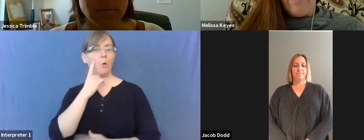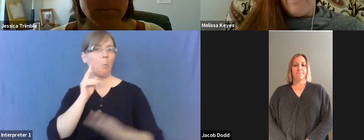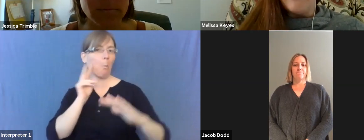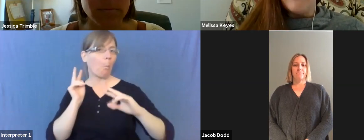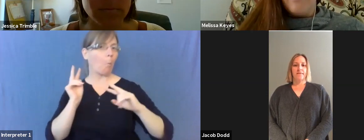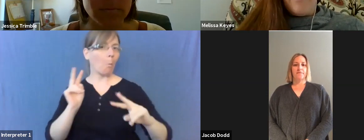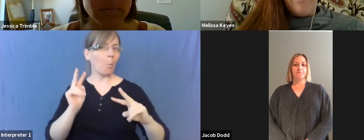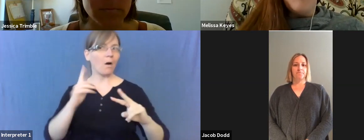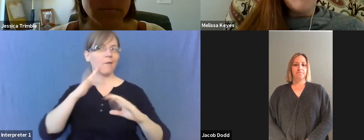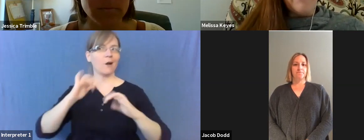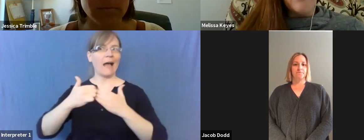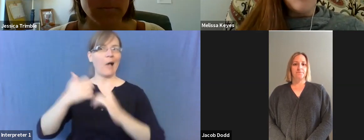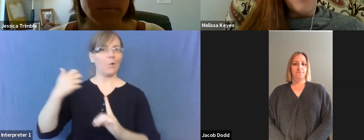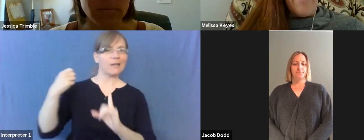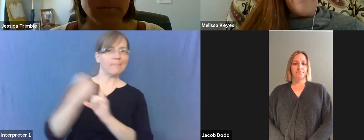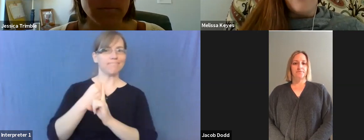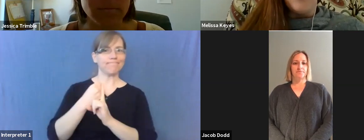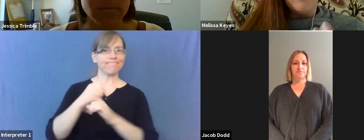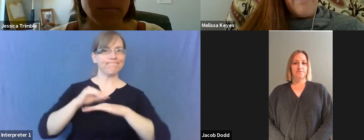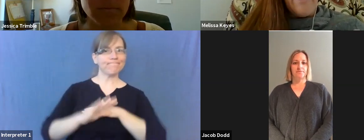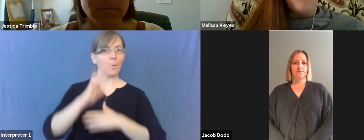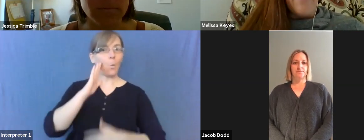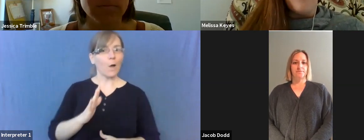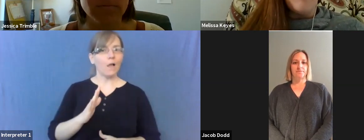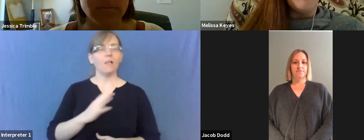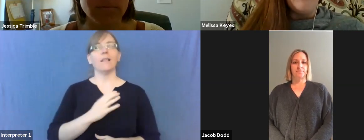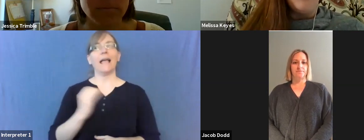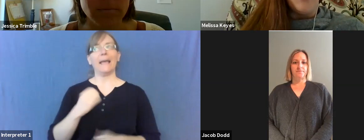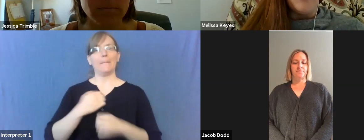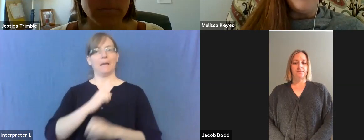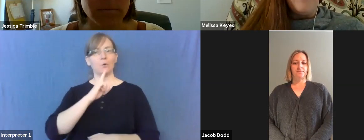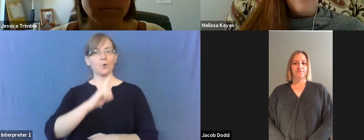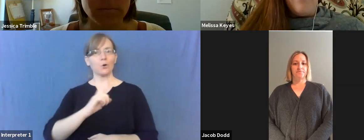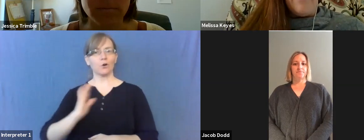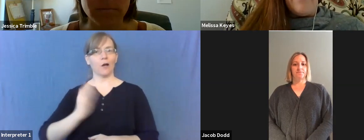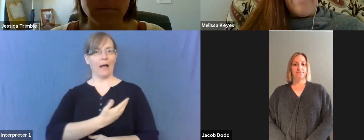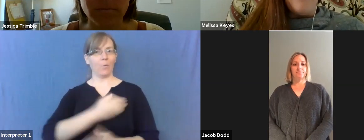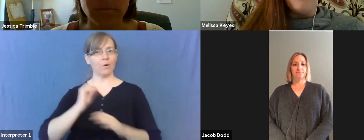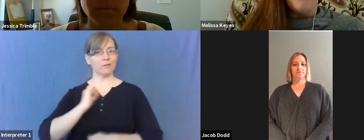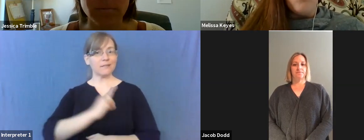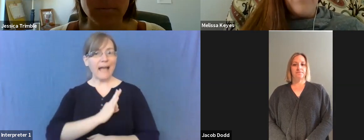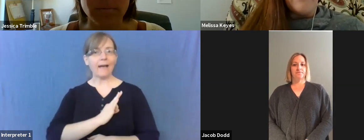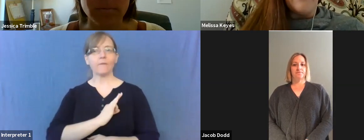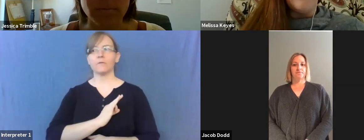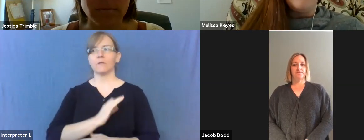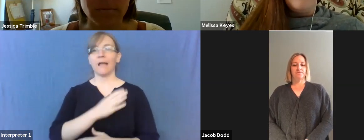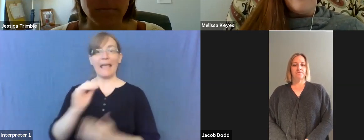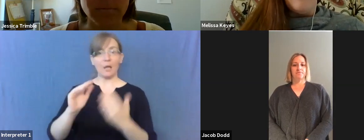And just making sure that our staff and the people that we serve have what they need